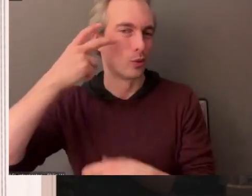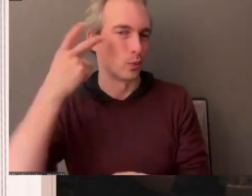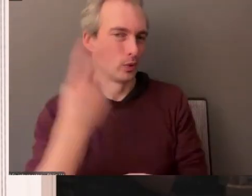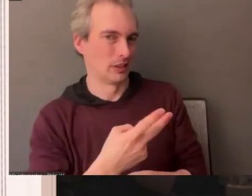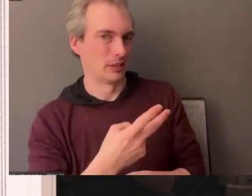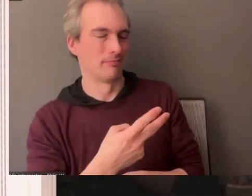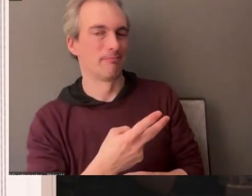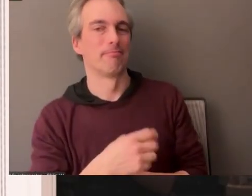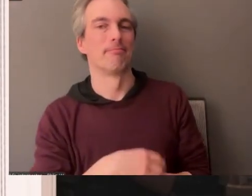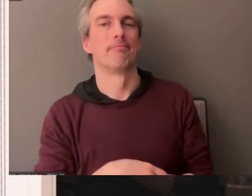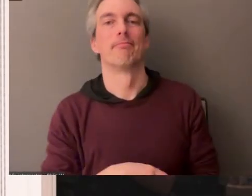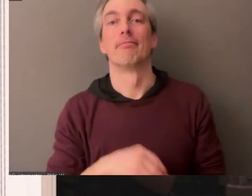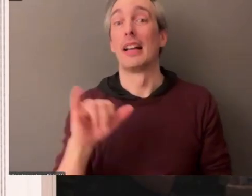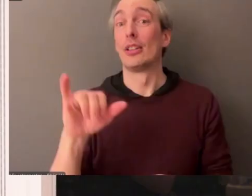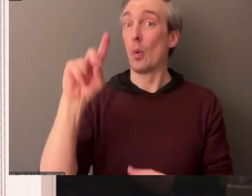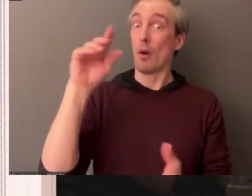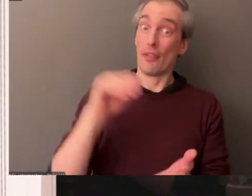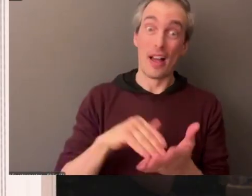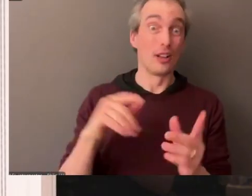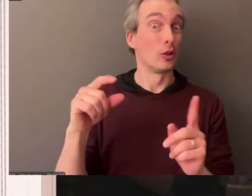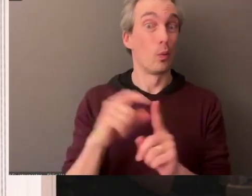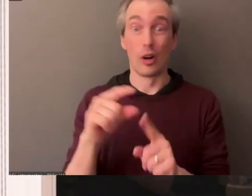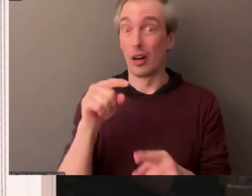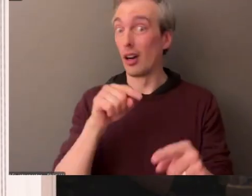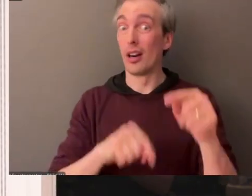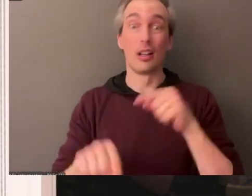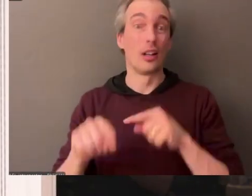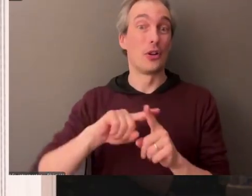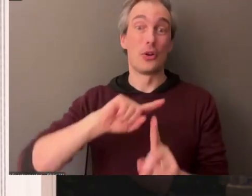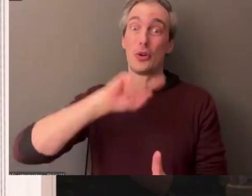around to... I think you have to sit down and say... Okay.